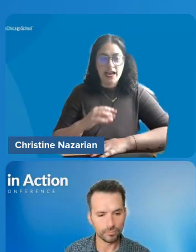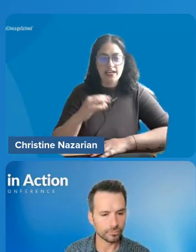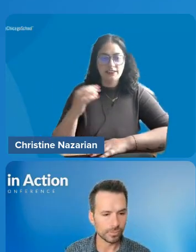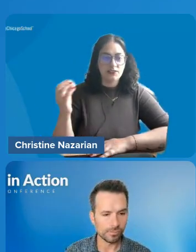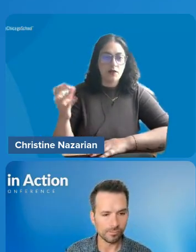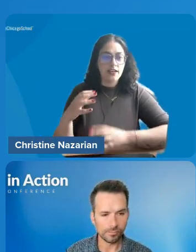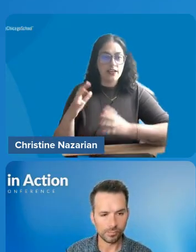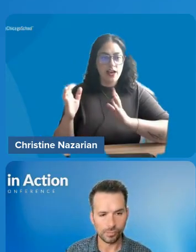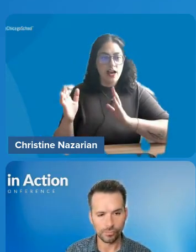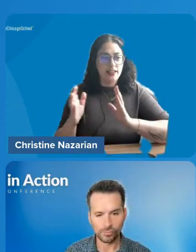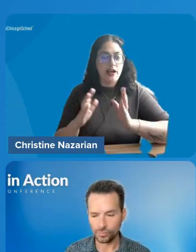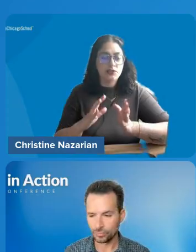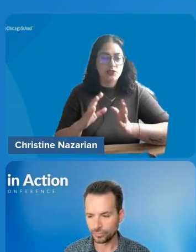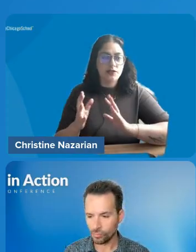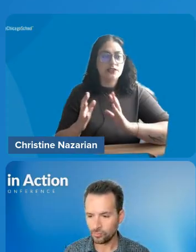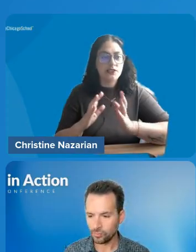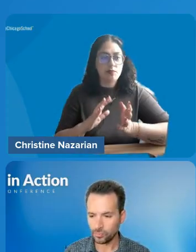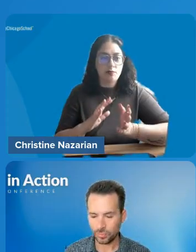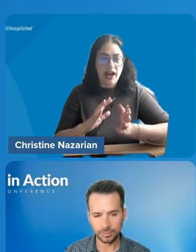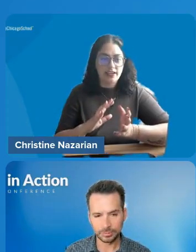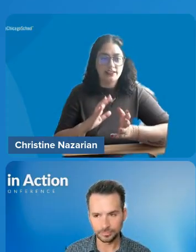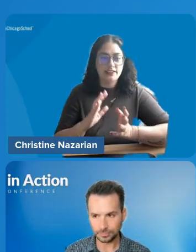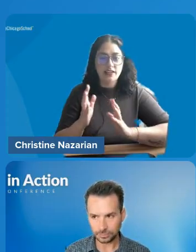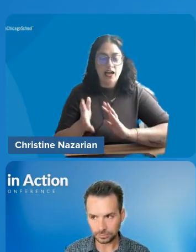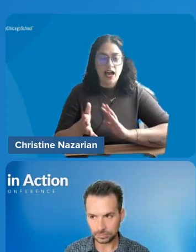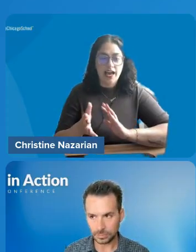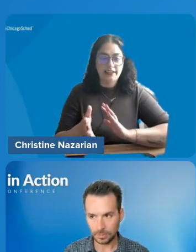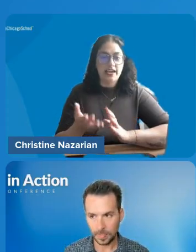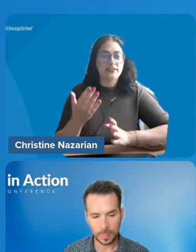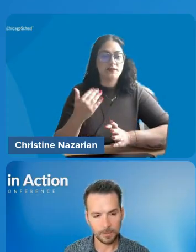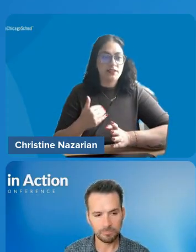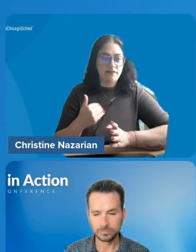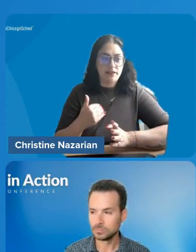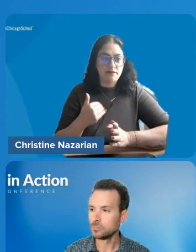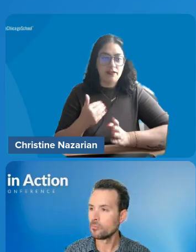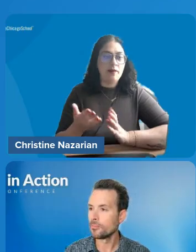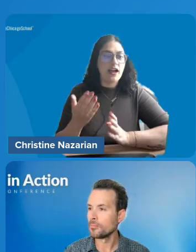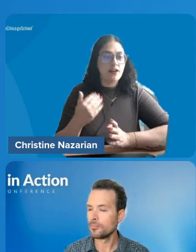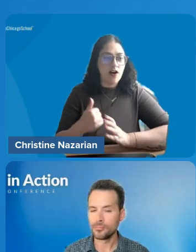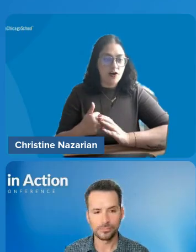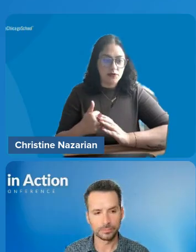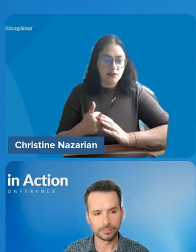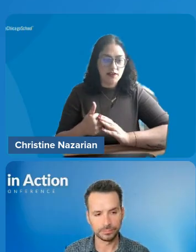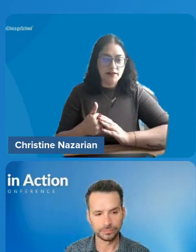And so it allows students to practice and get specific feedback on those theories.